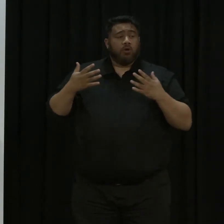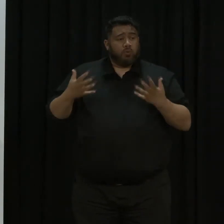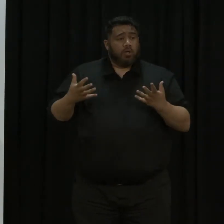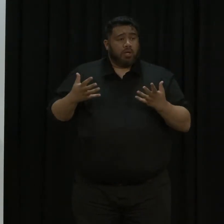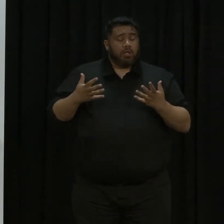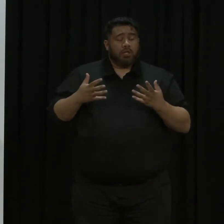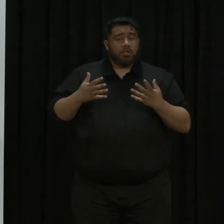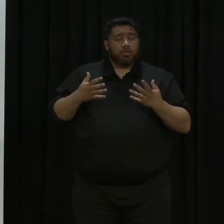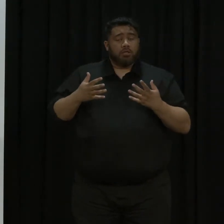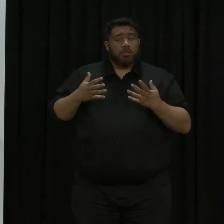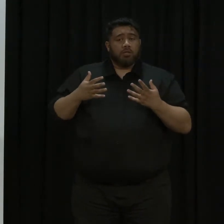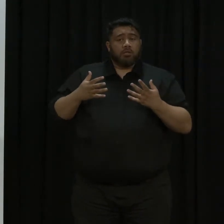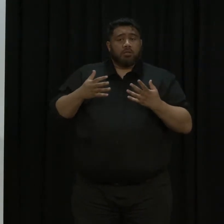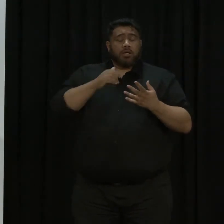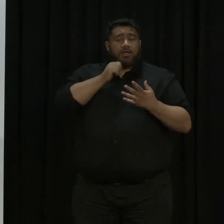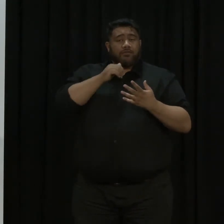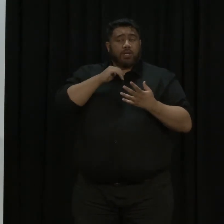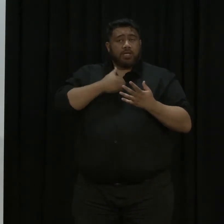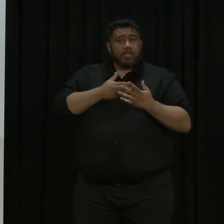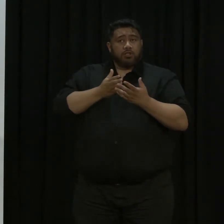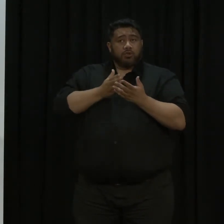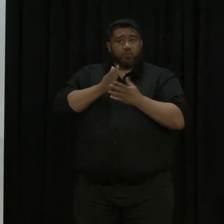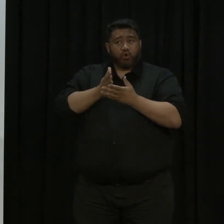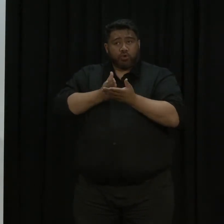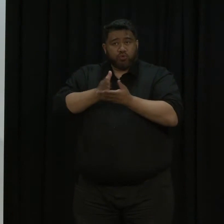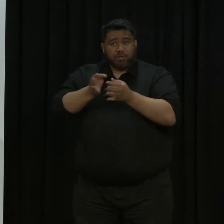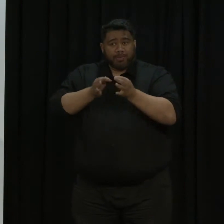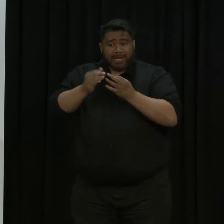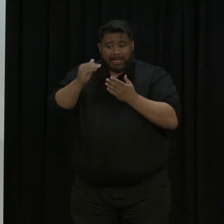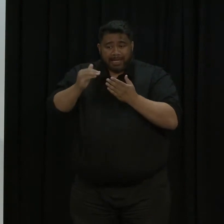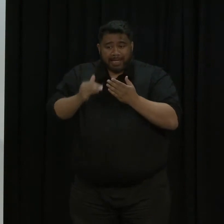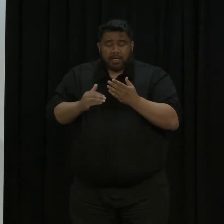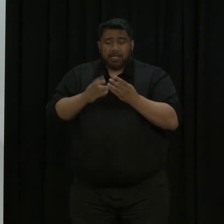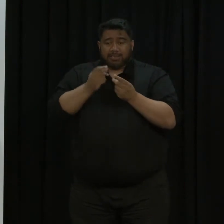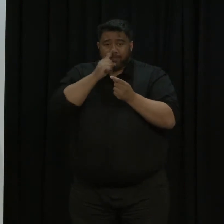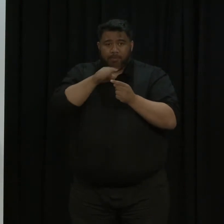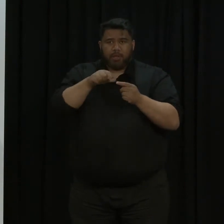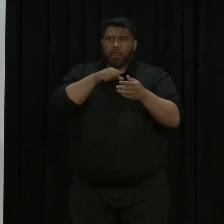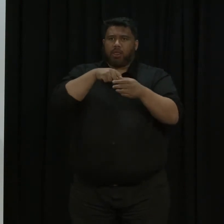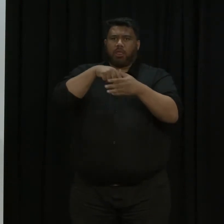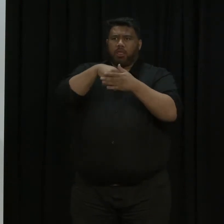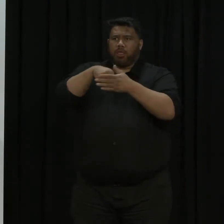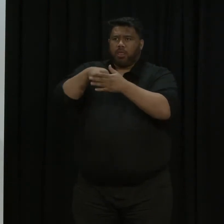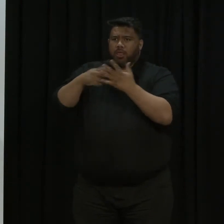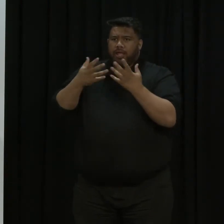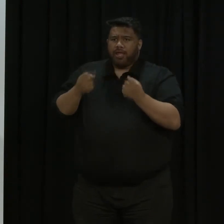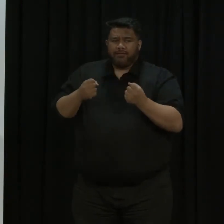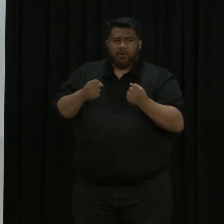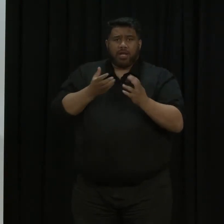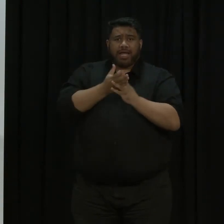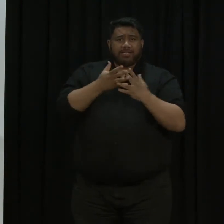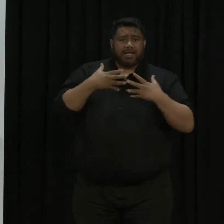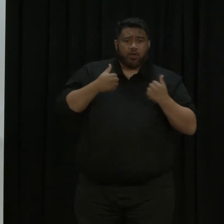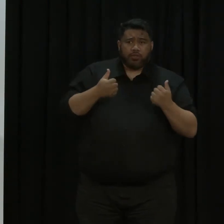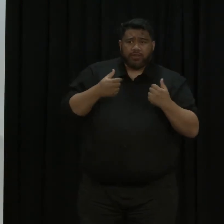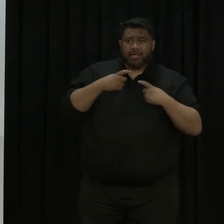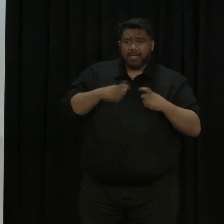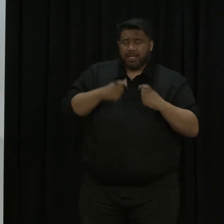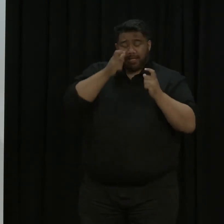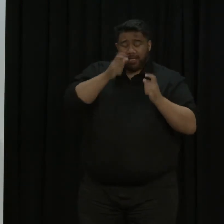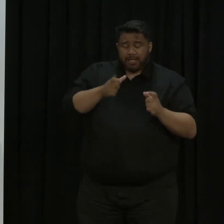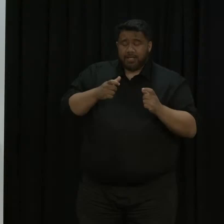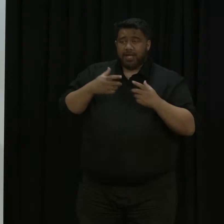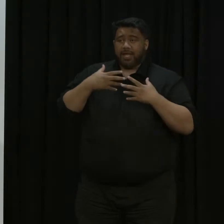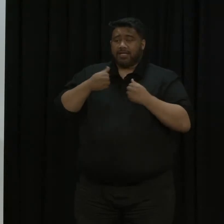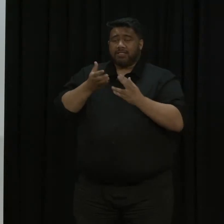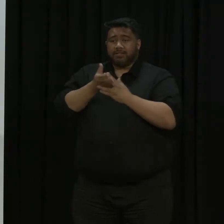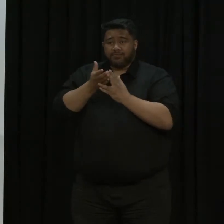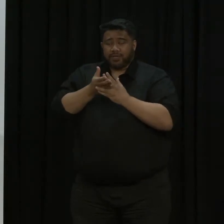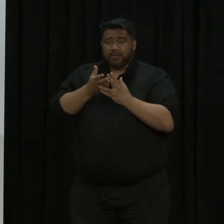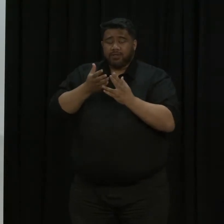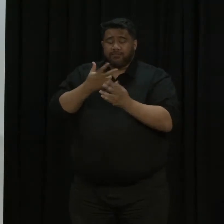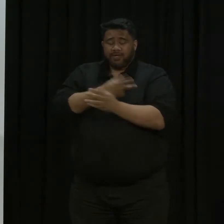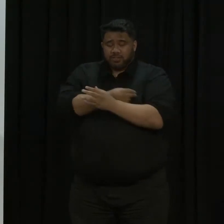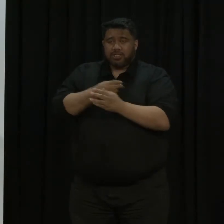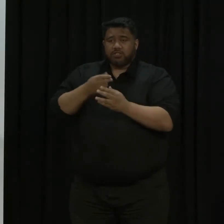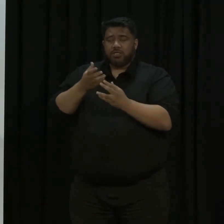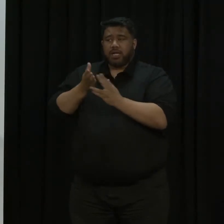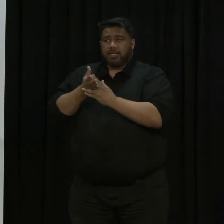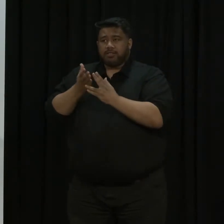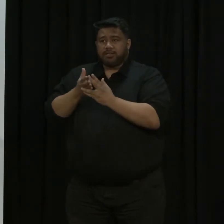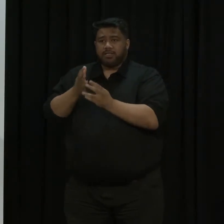drawing up?